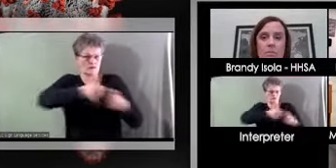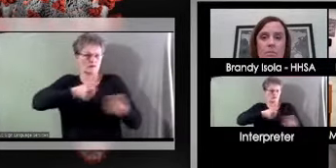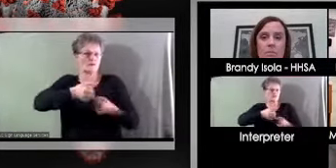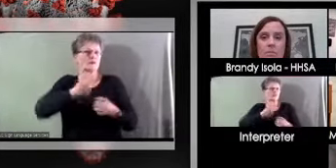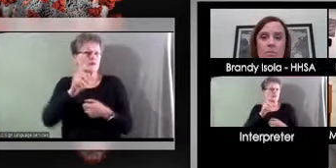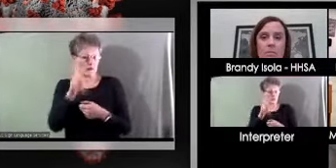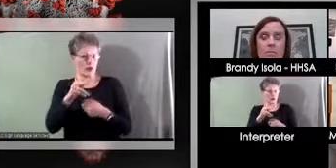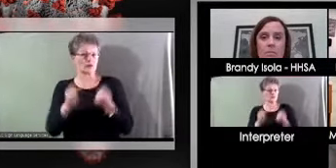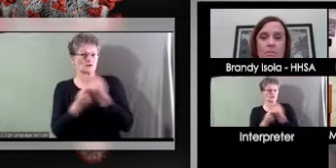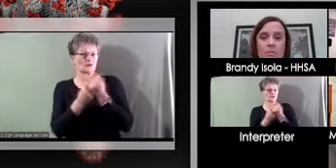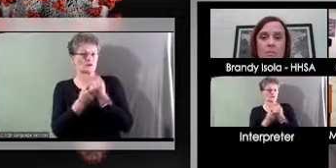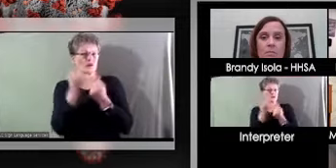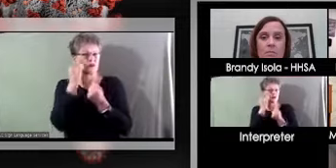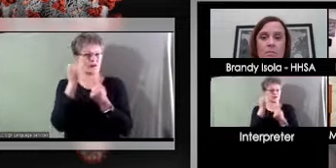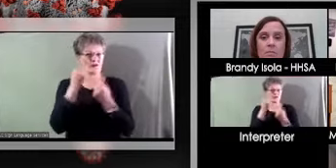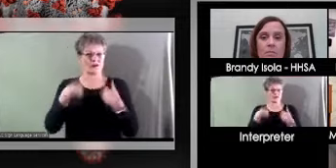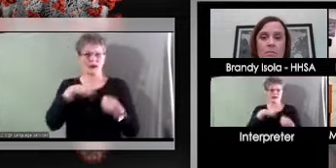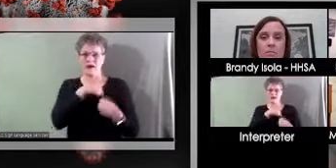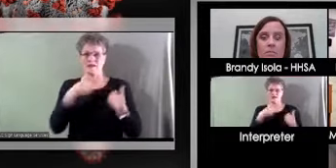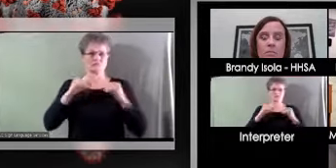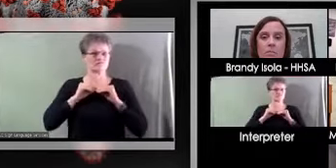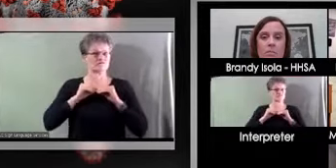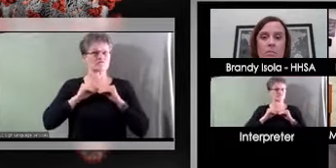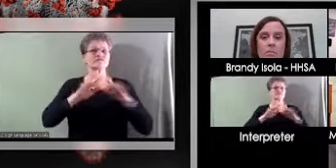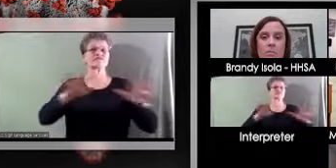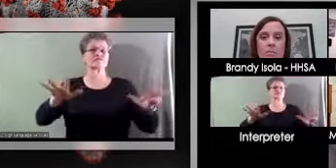Then another question, Mike Chapman Record Searchlight. Have you heard of this